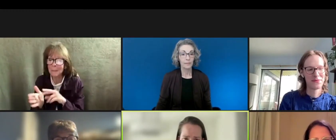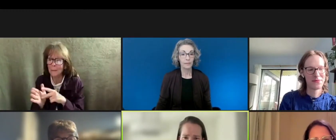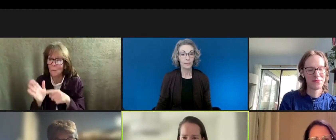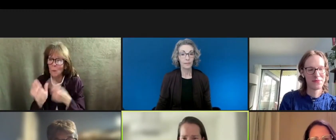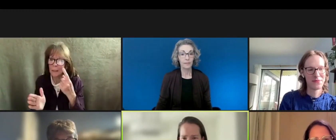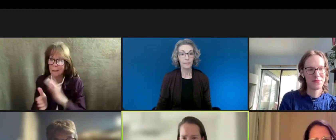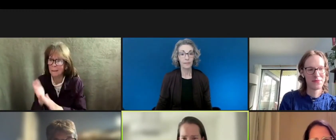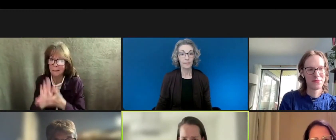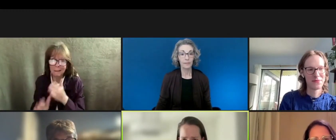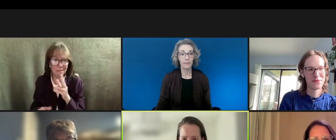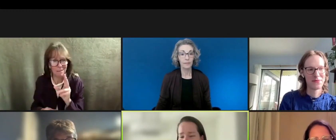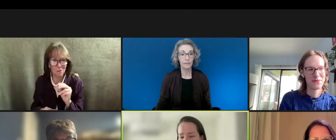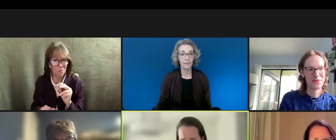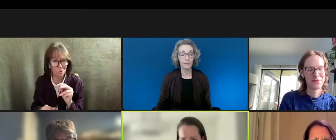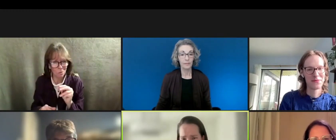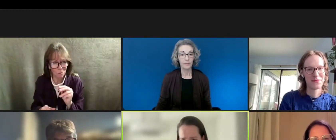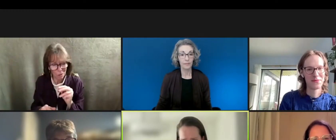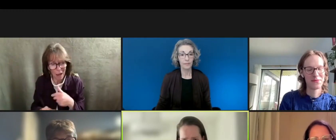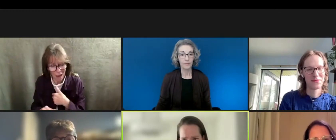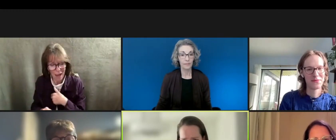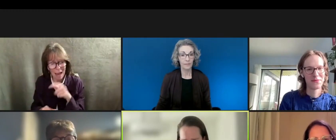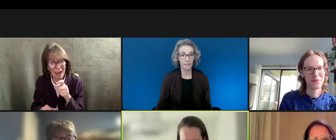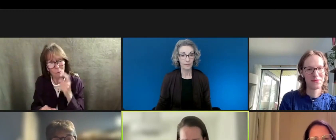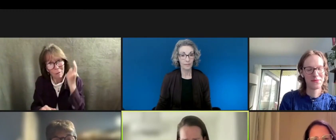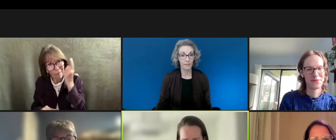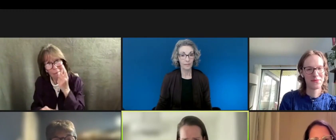And so it's something that I am needing to reflect about a lot.